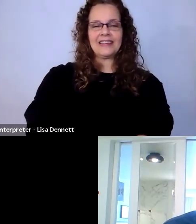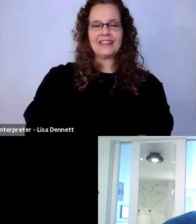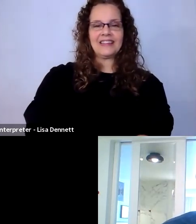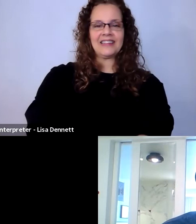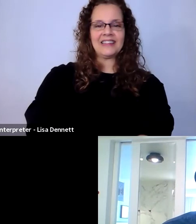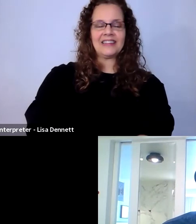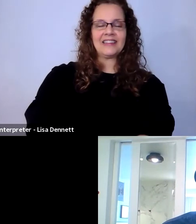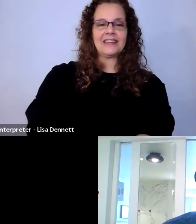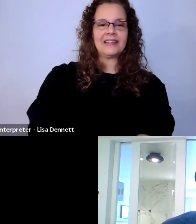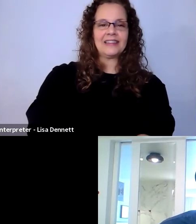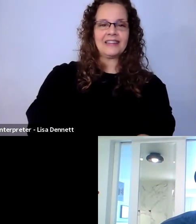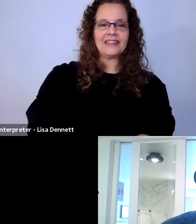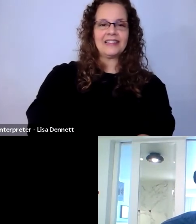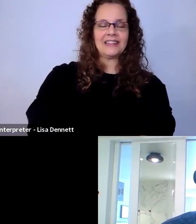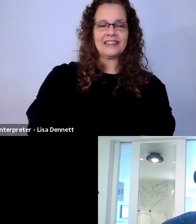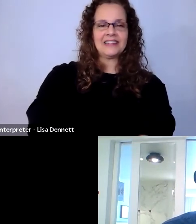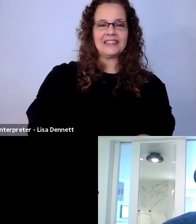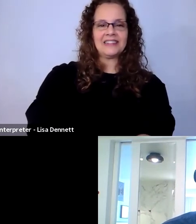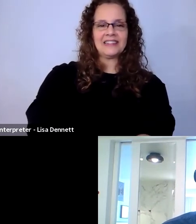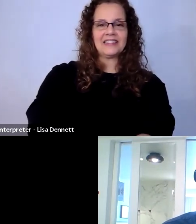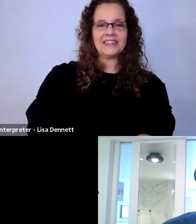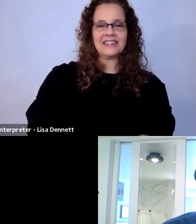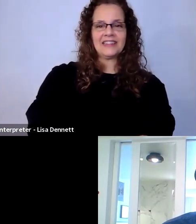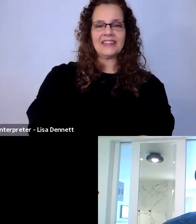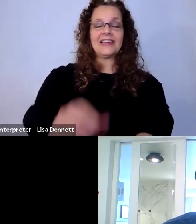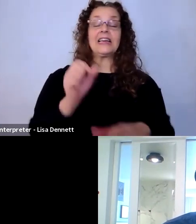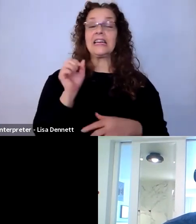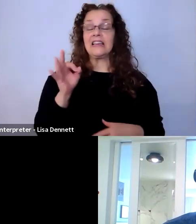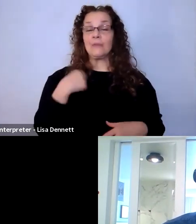My first thing was actually with code for San Jose yesterday it was a fireside